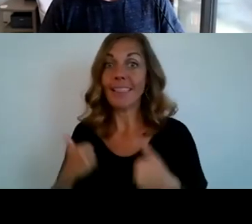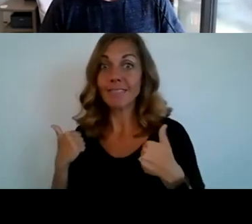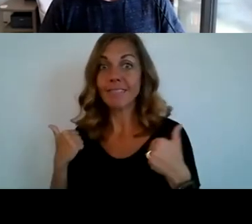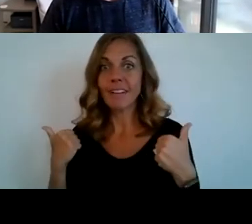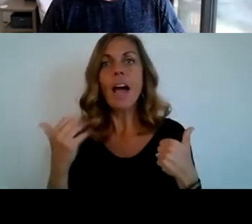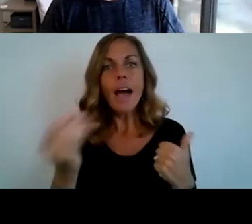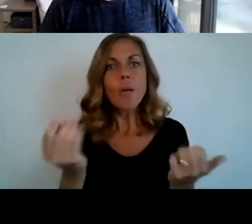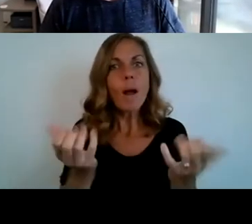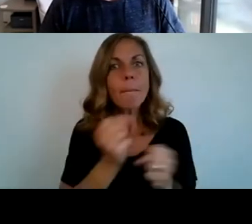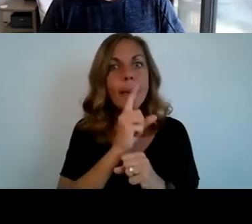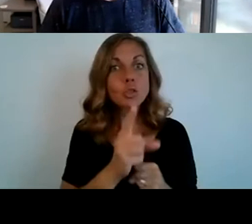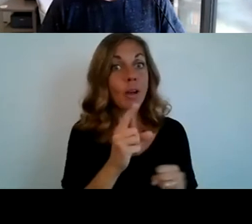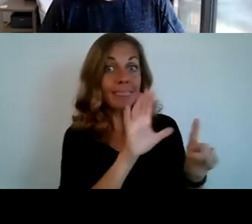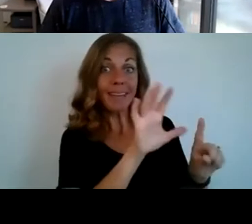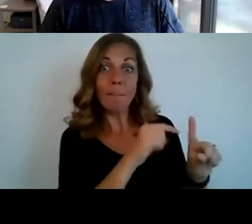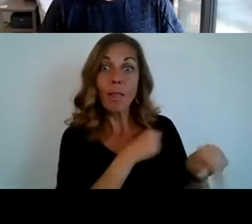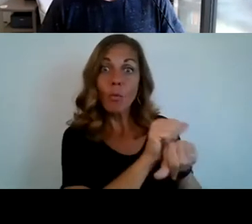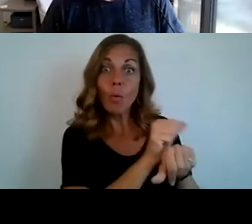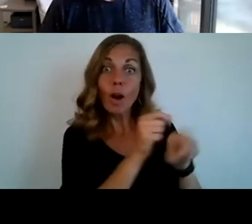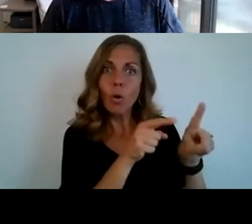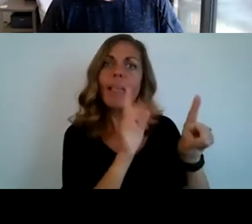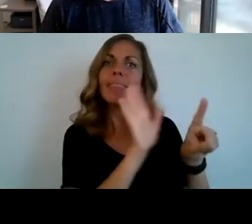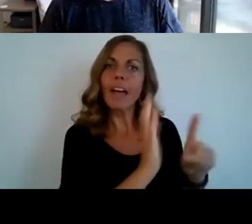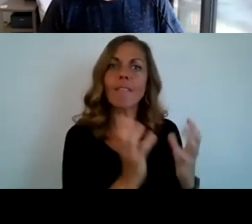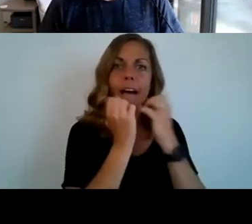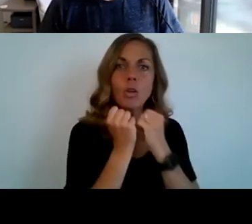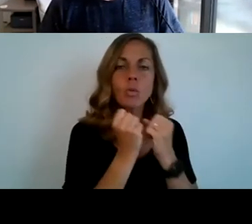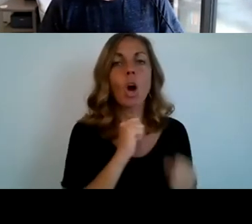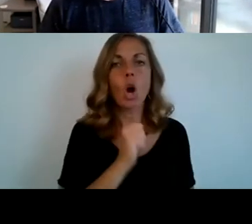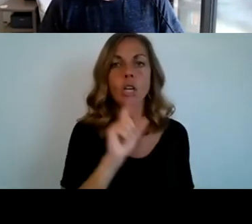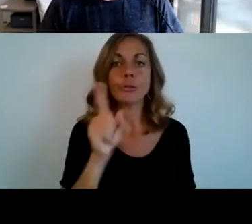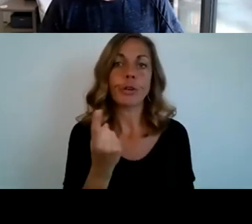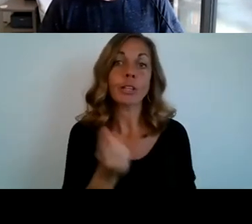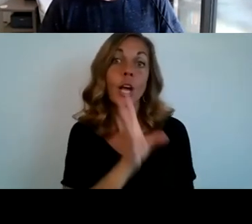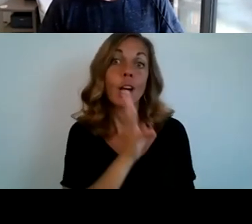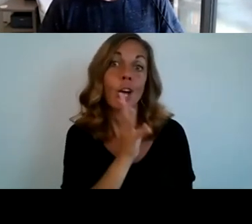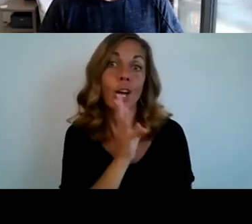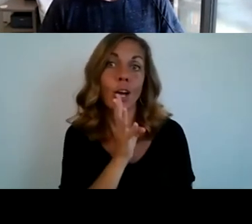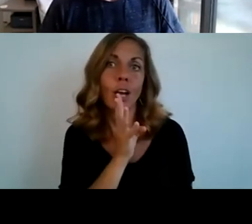of the company that we work for are not just spoken words. But in essence, they become